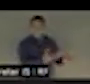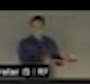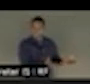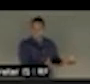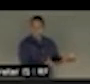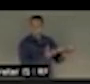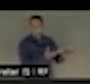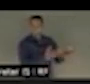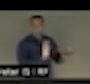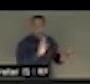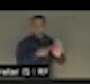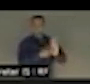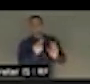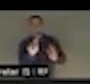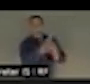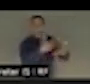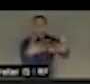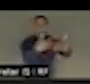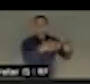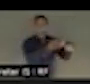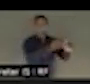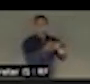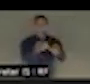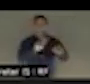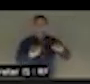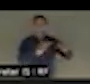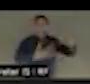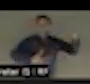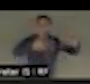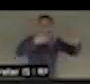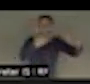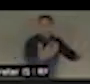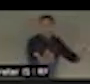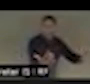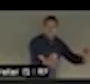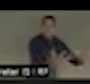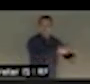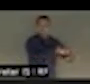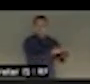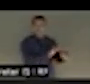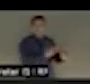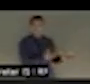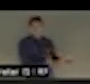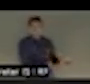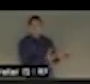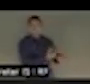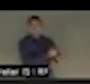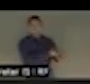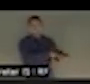back soon with more results and more information about those projects. But I just wanted to let you know that we